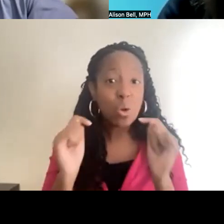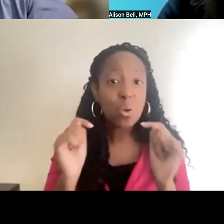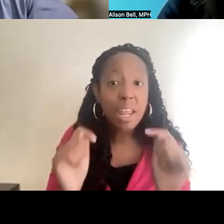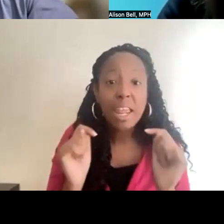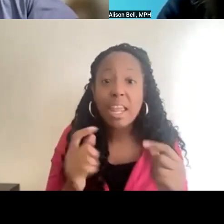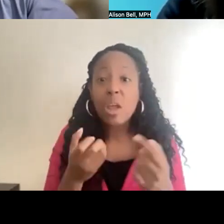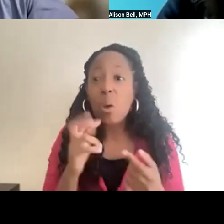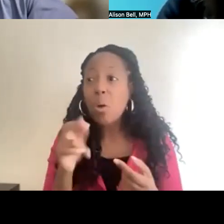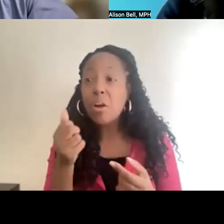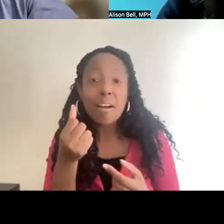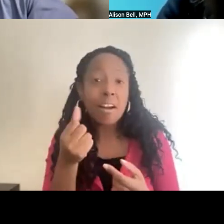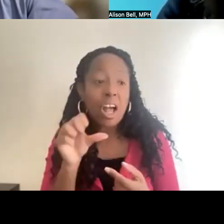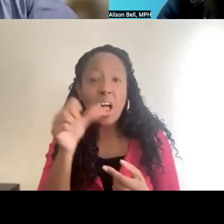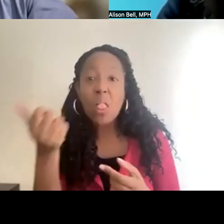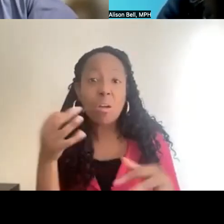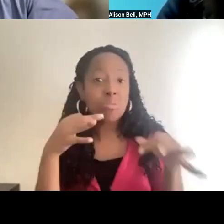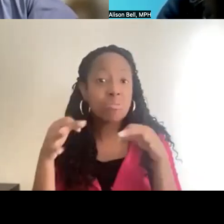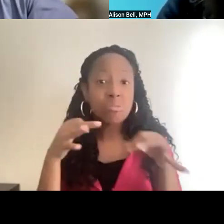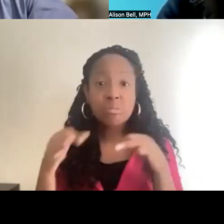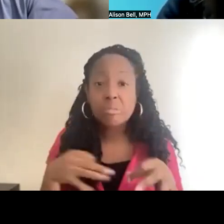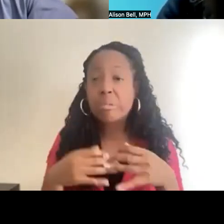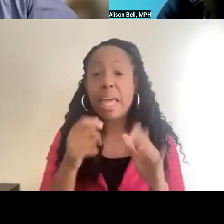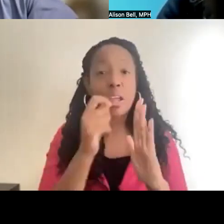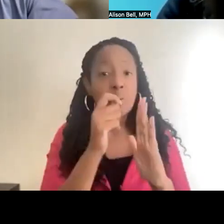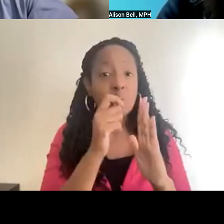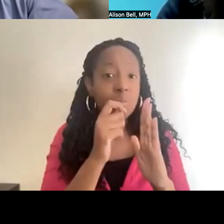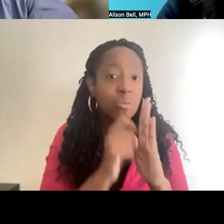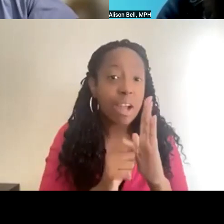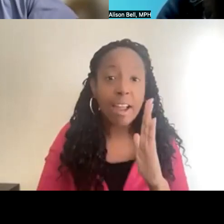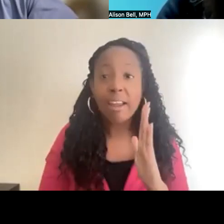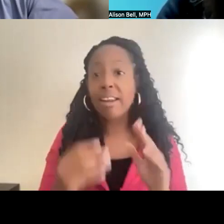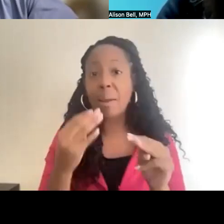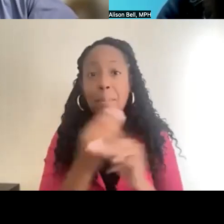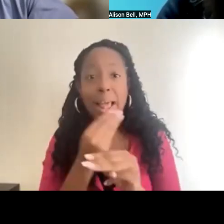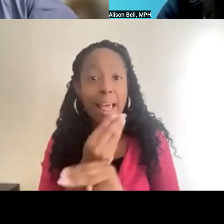Services uh Reading Writing math English language Services give us a call as well thanks for this